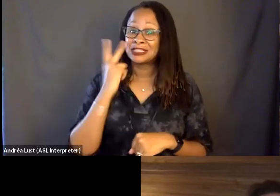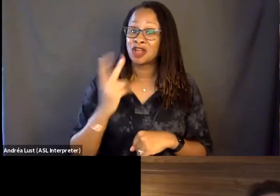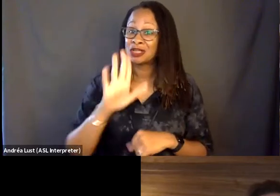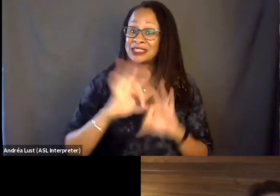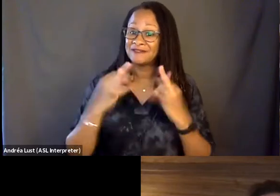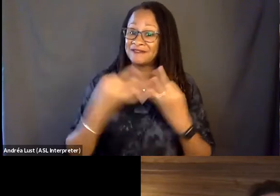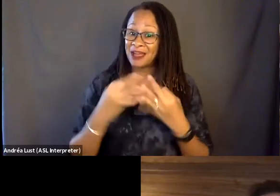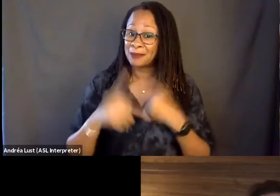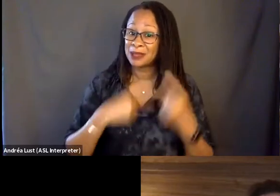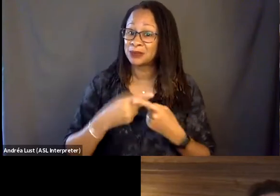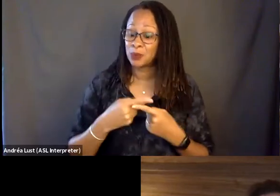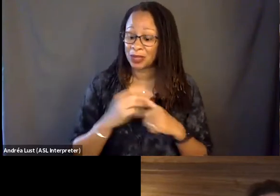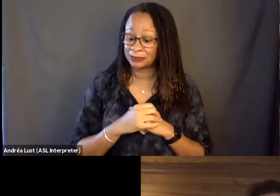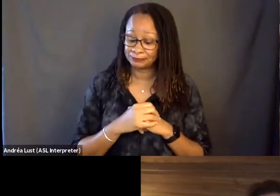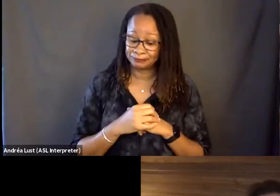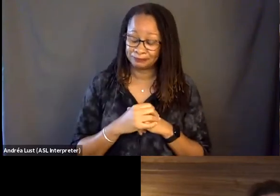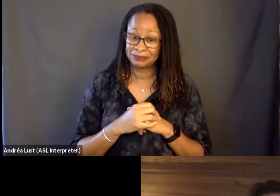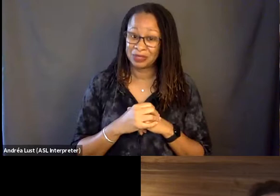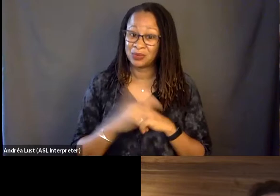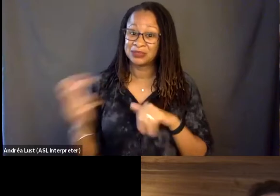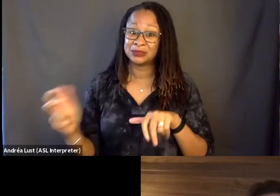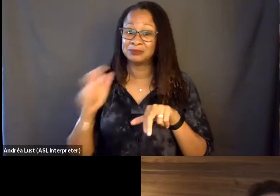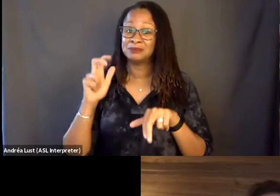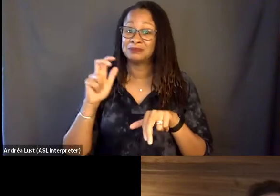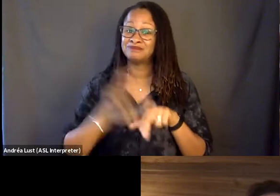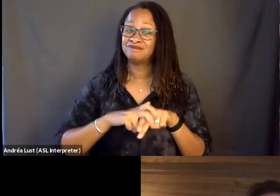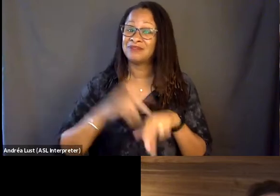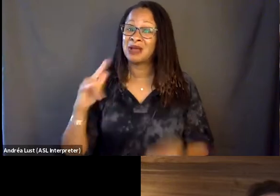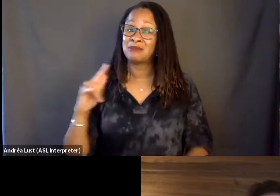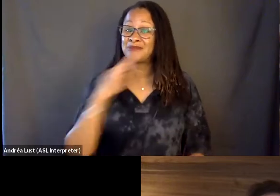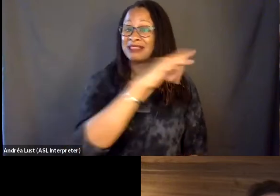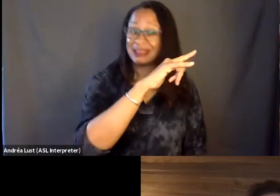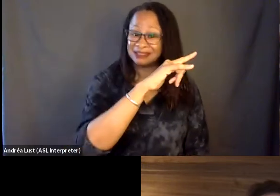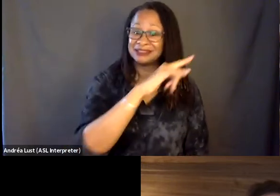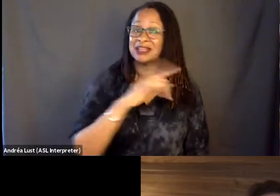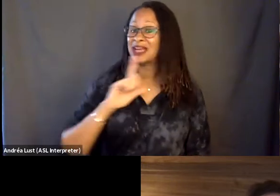when he boarded a plane to Los Angeles in November of 2015,